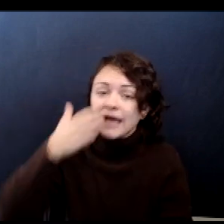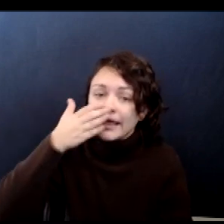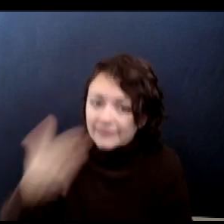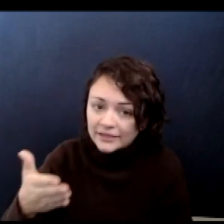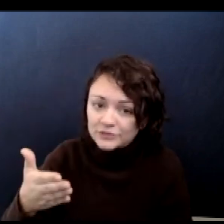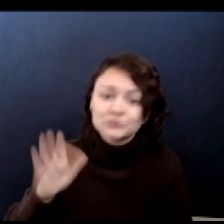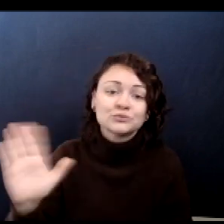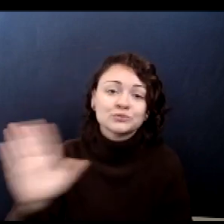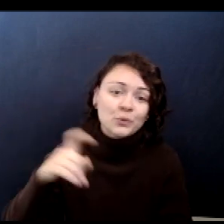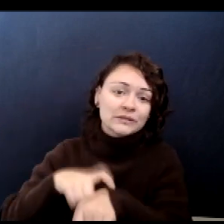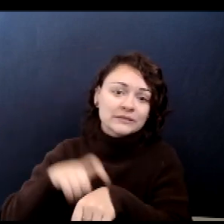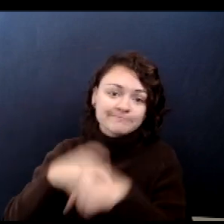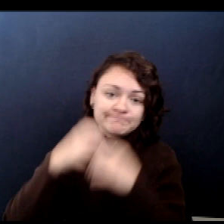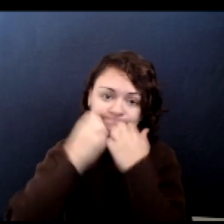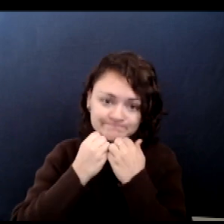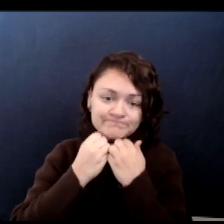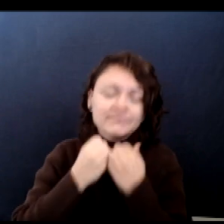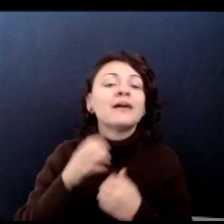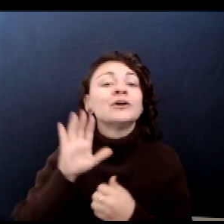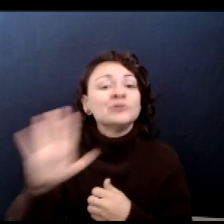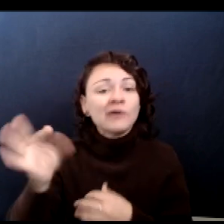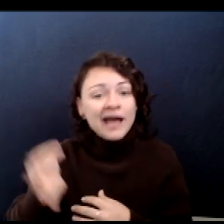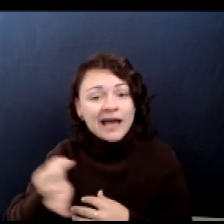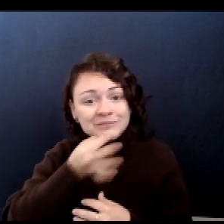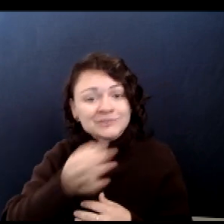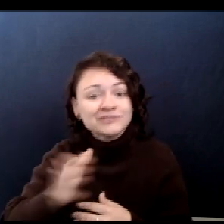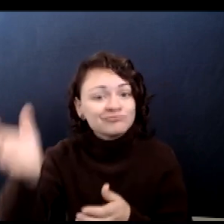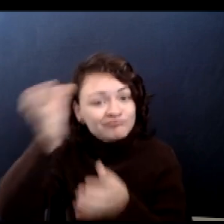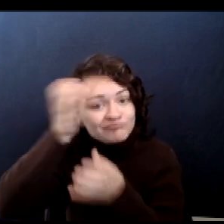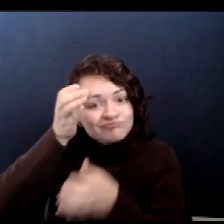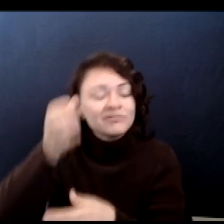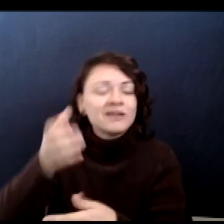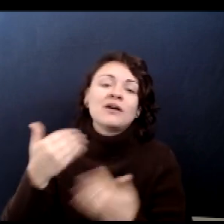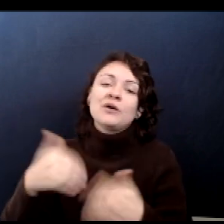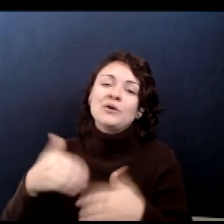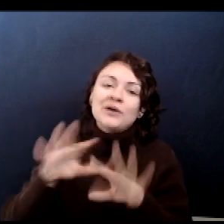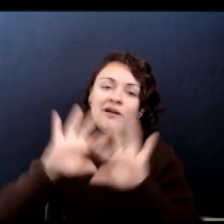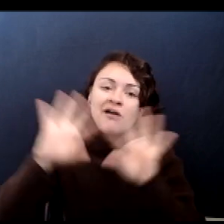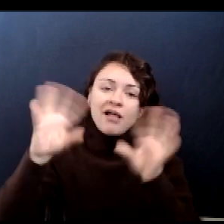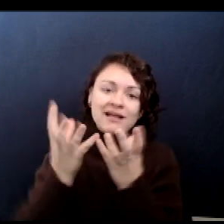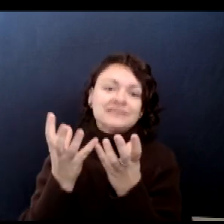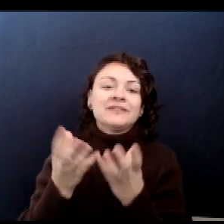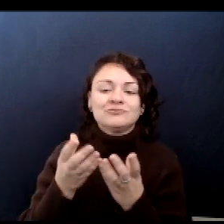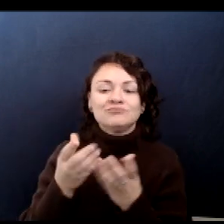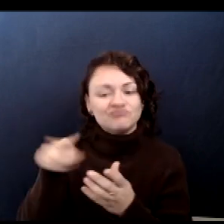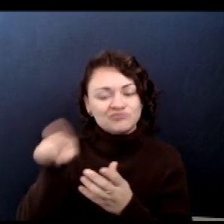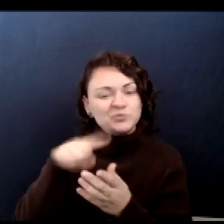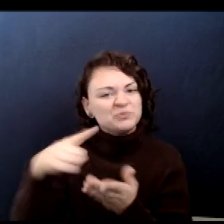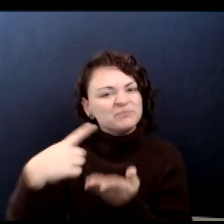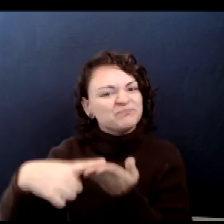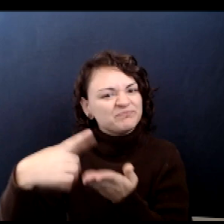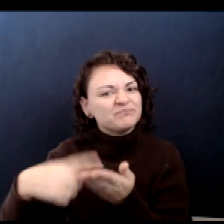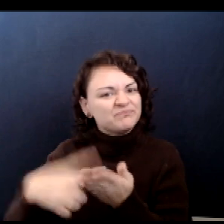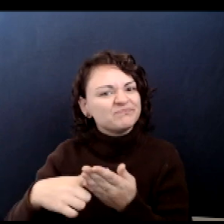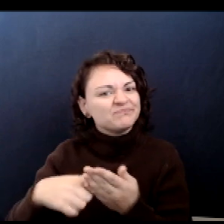as well as your expertise. Collectively, you all have spoke to many themes that align within our work in